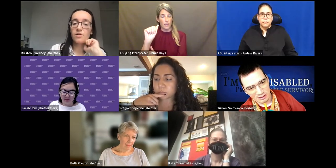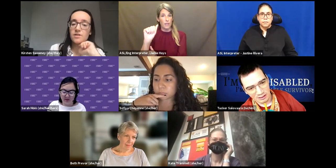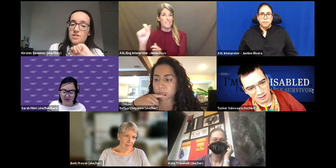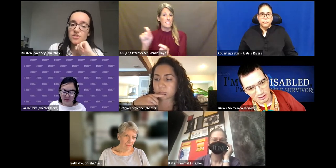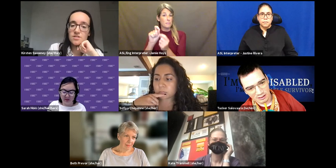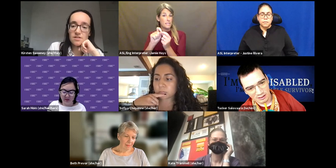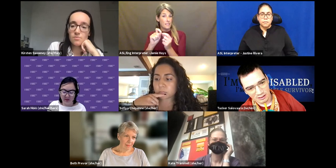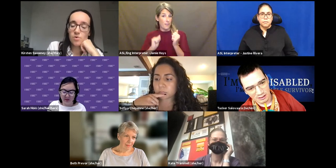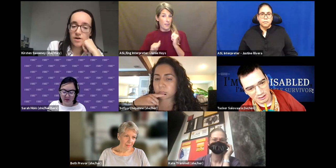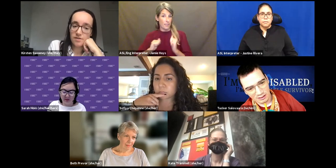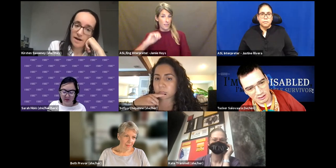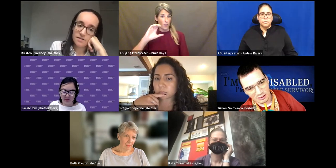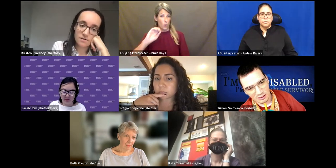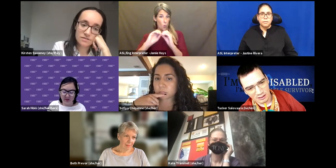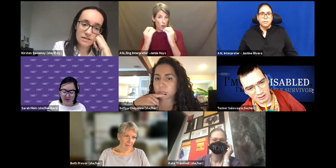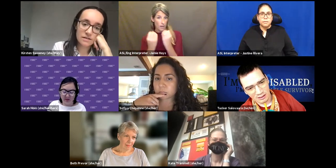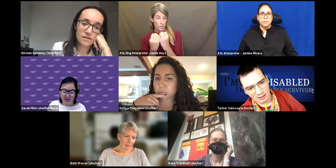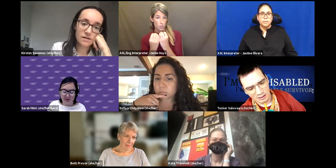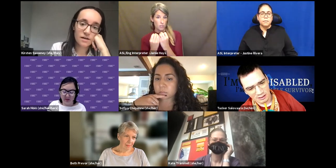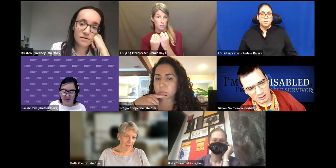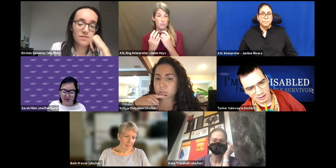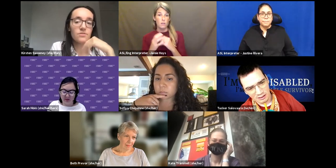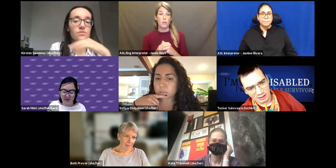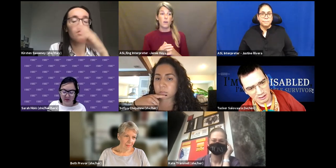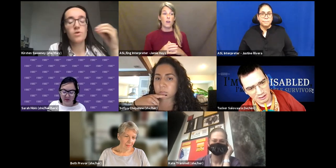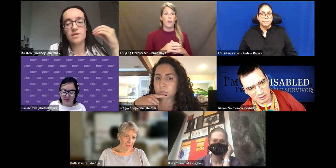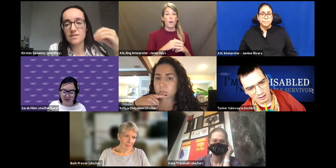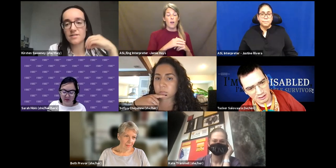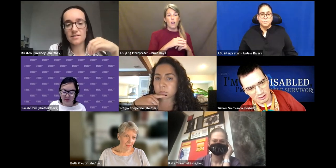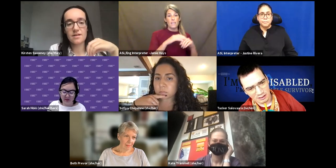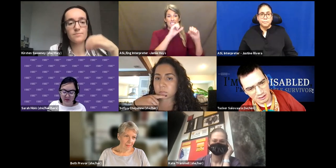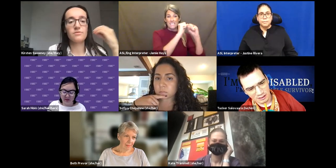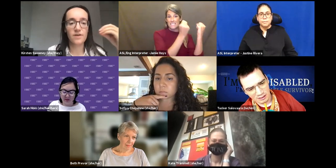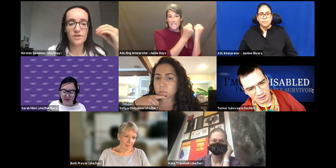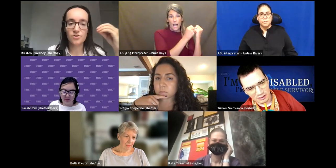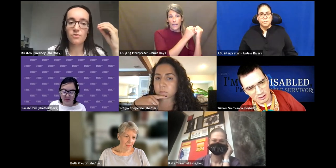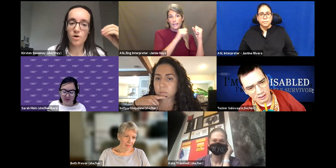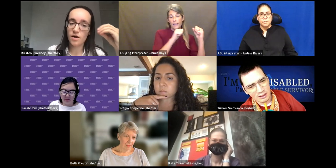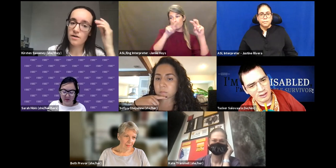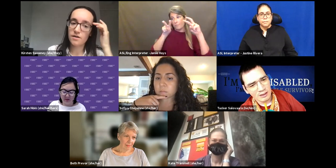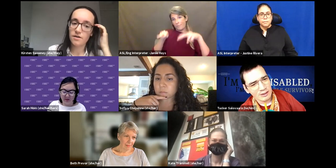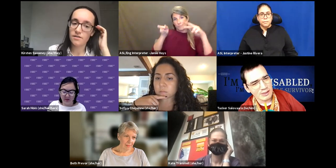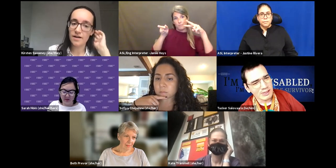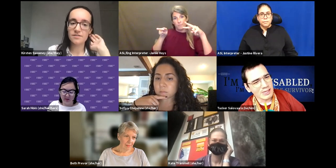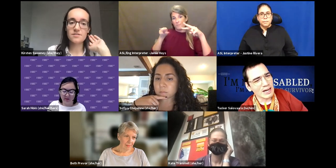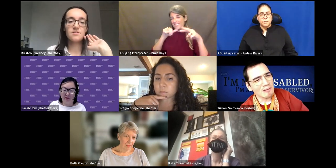organizations, that the work, that they're seen, that their work is not seen as professional work, that it's-